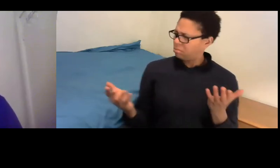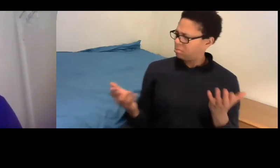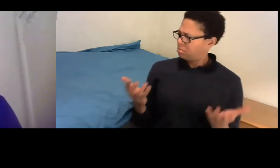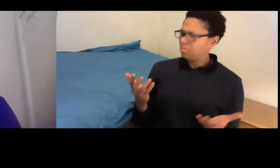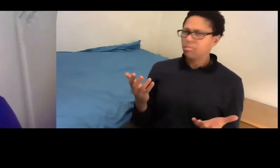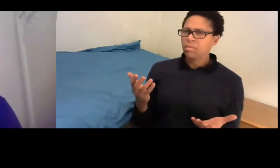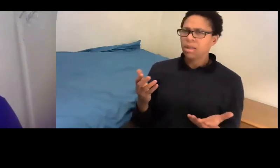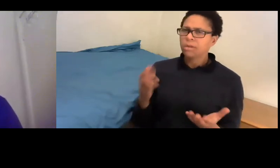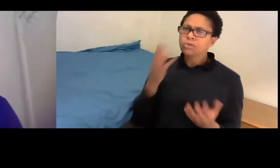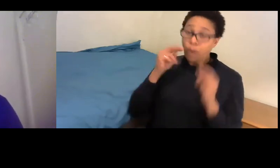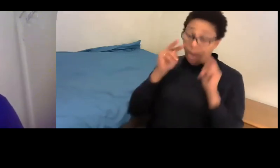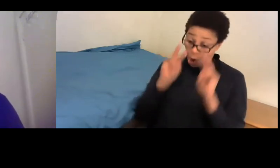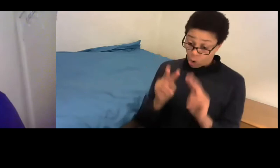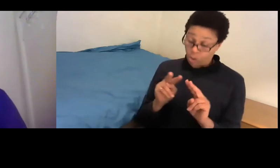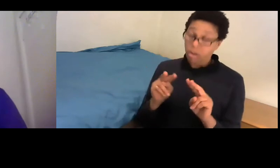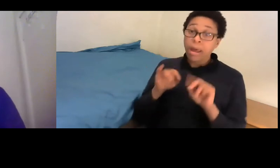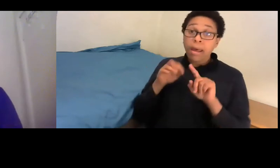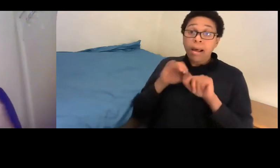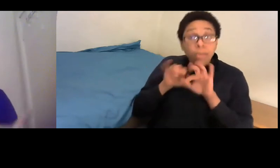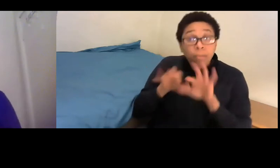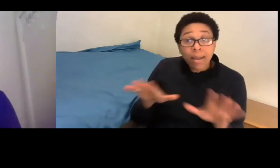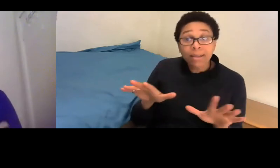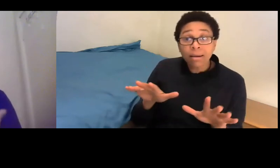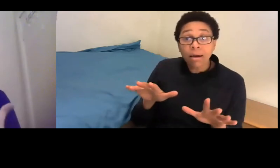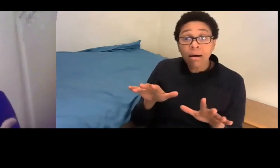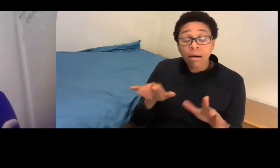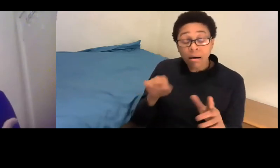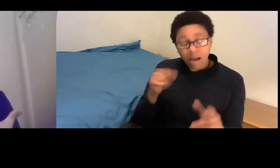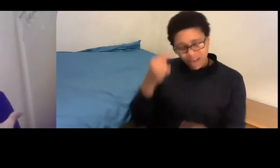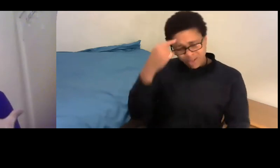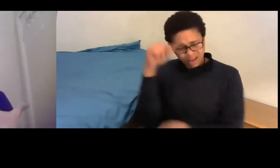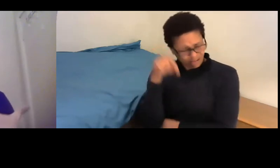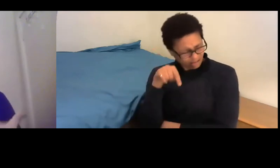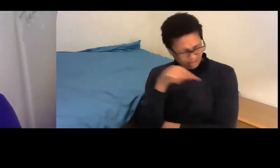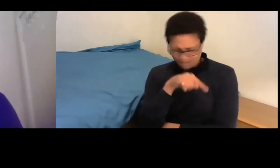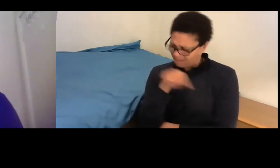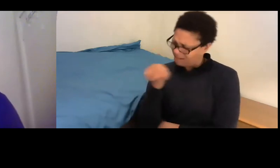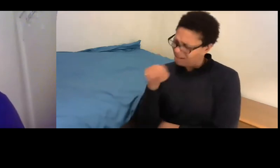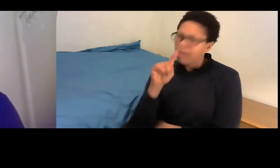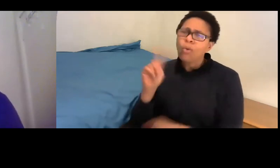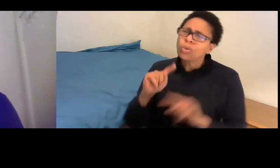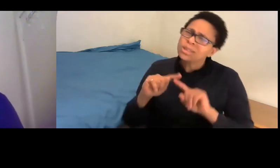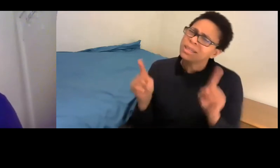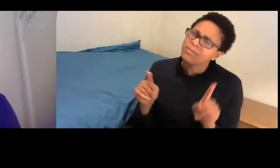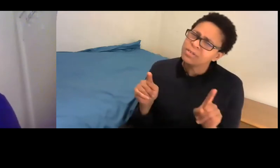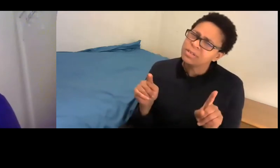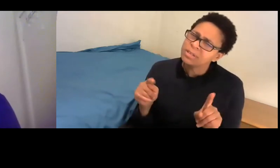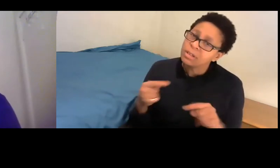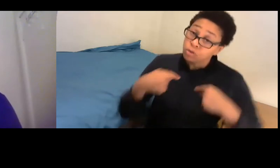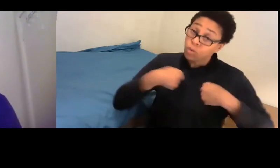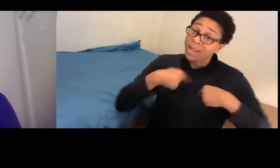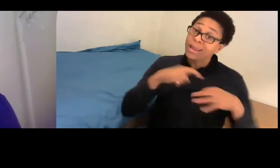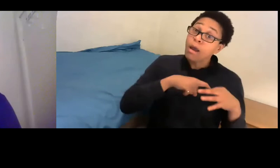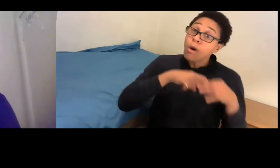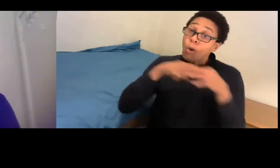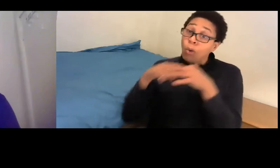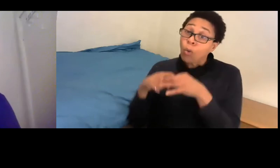Park protests. And as a gay Muslim, then I feel very caught in the middle. You know, this is my personal experience. It's